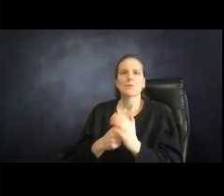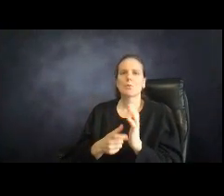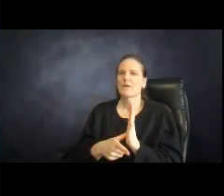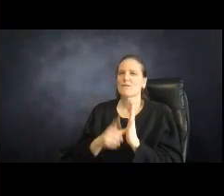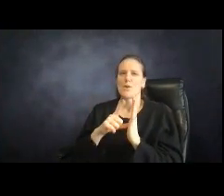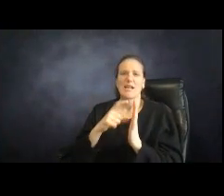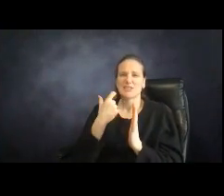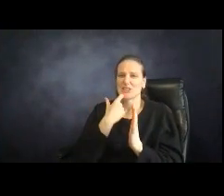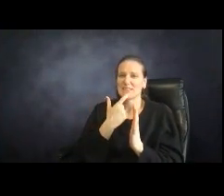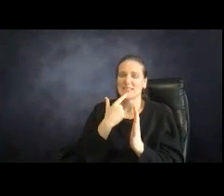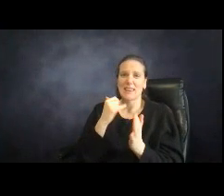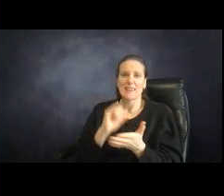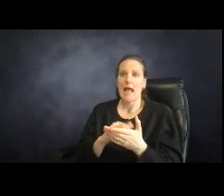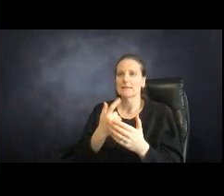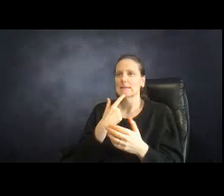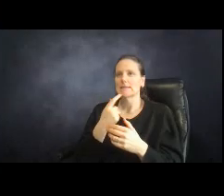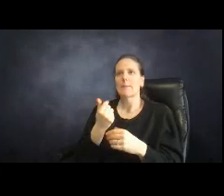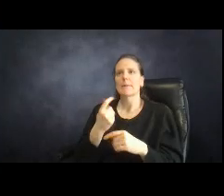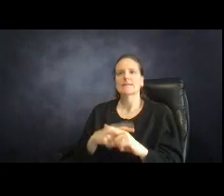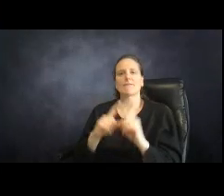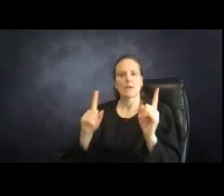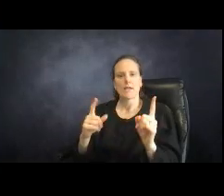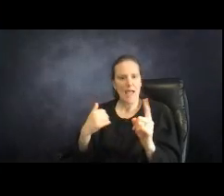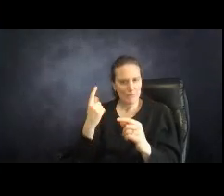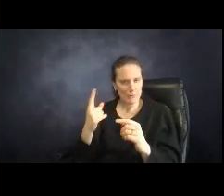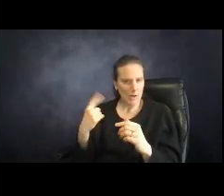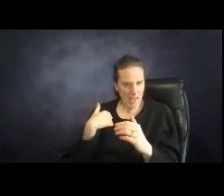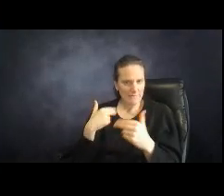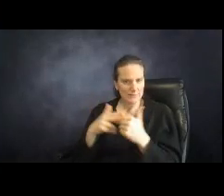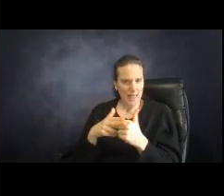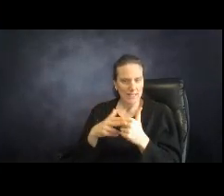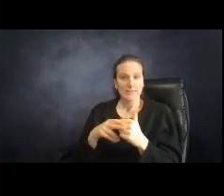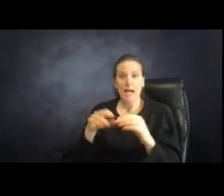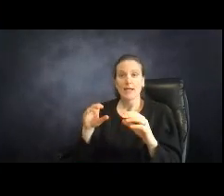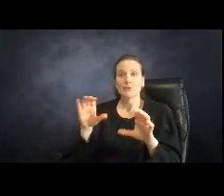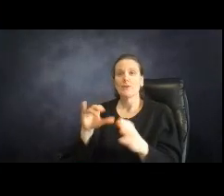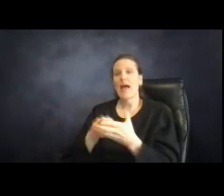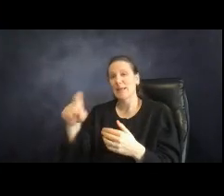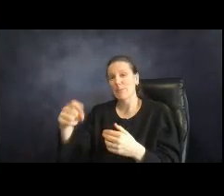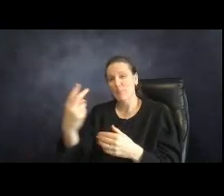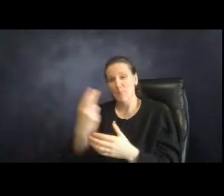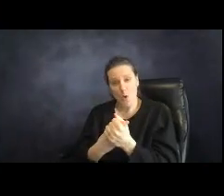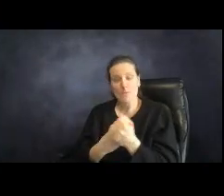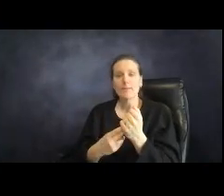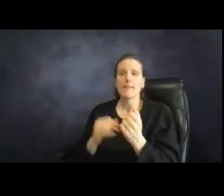and it says it a little bit differently and so everyone will have the slides and I put it in here. I was like, well, do I need both of them? This is another way to say it.